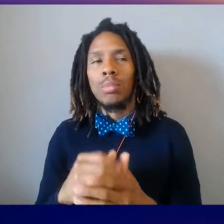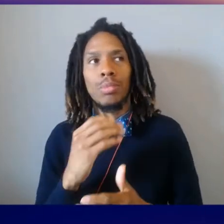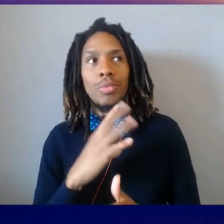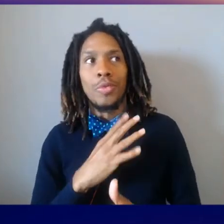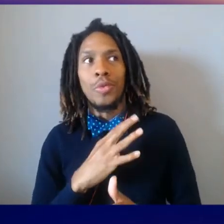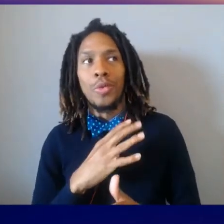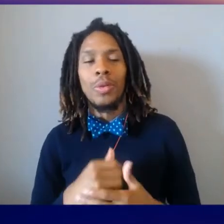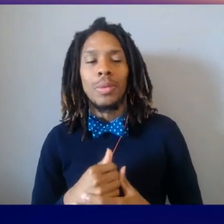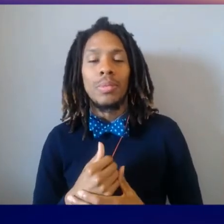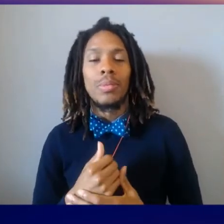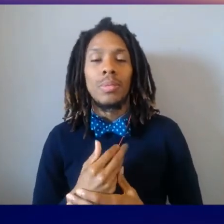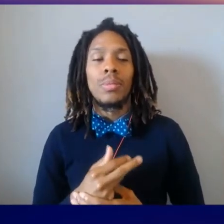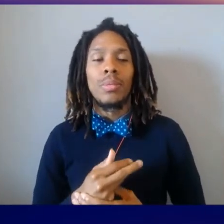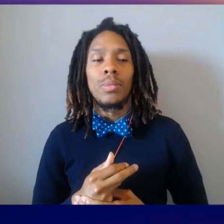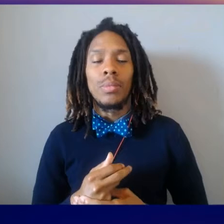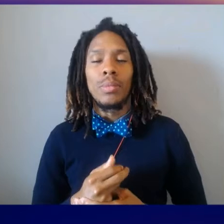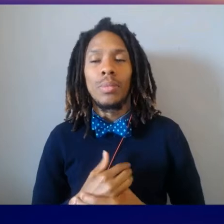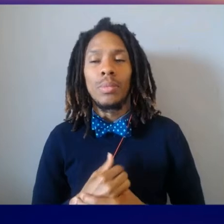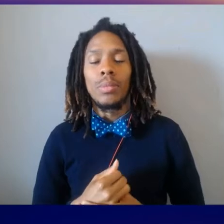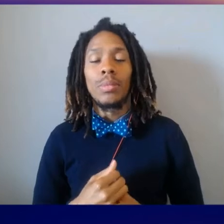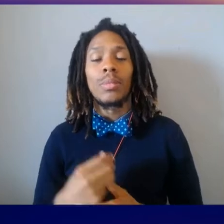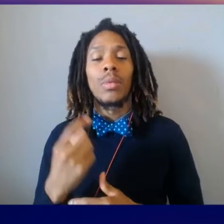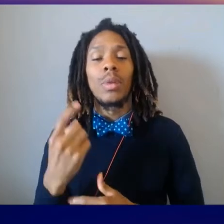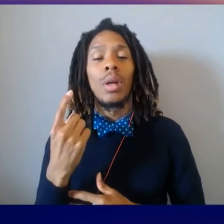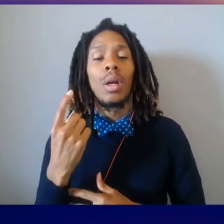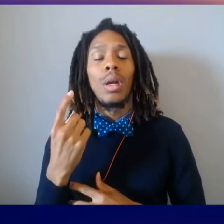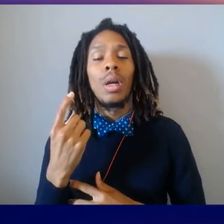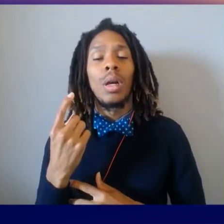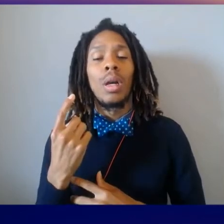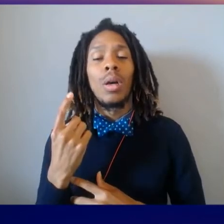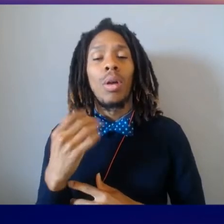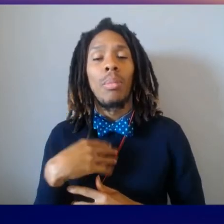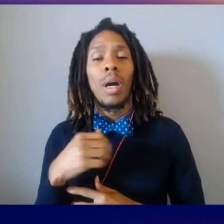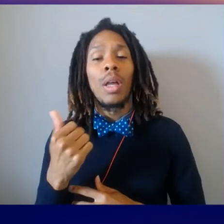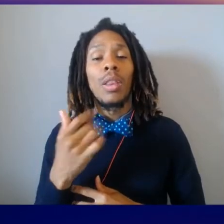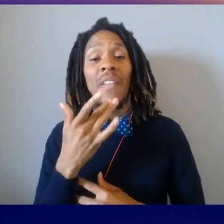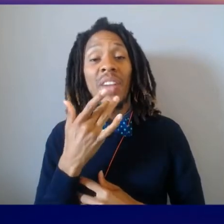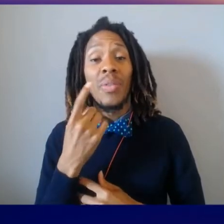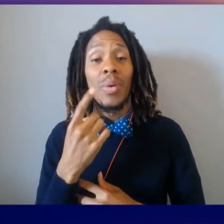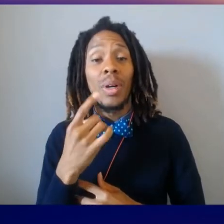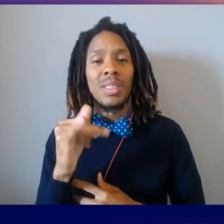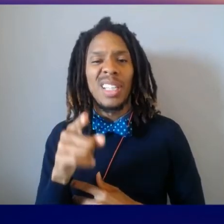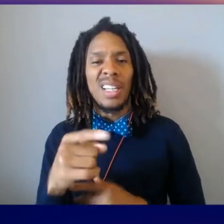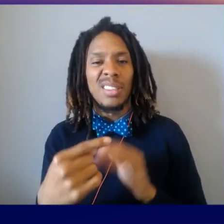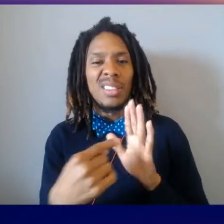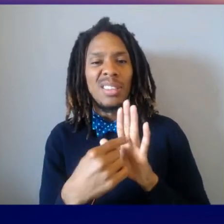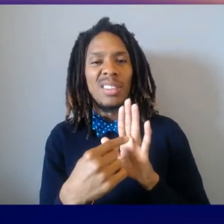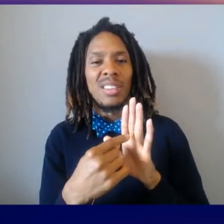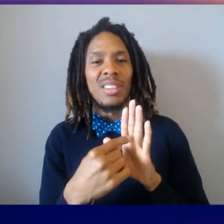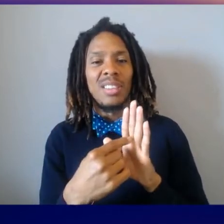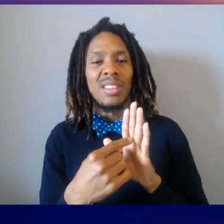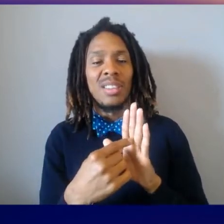One of my other favorite ones, I think, is this one right here. So, if a customer is using AWS Config,